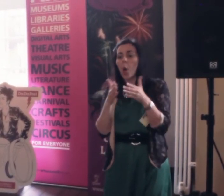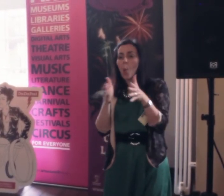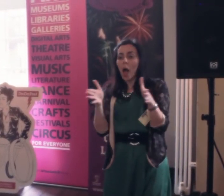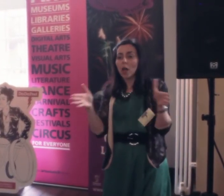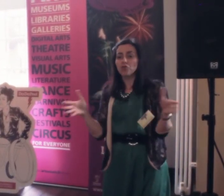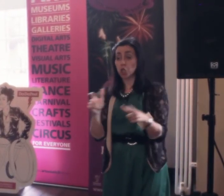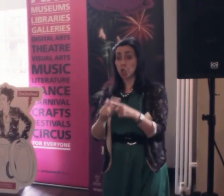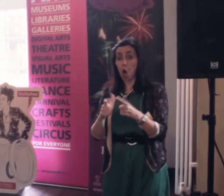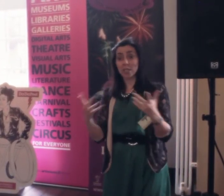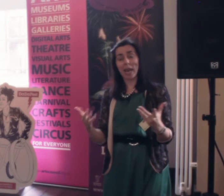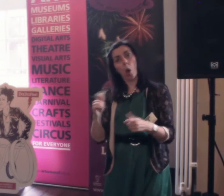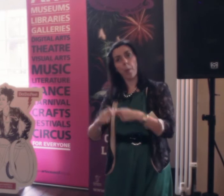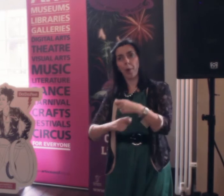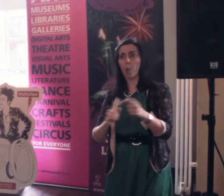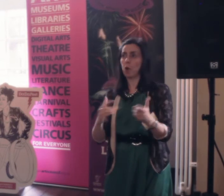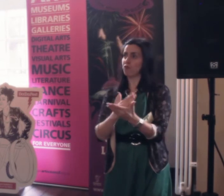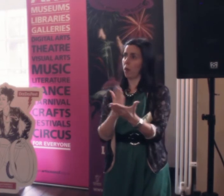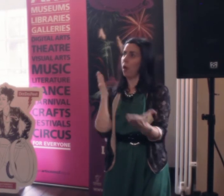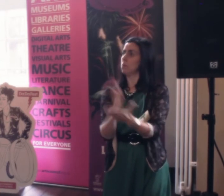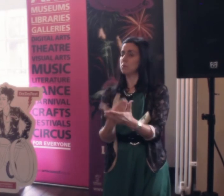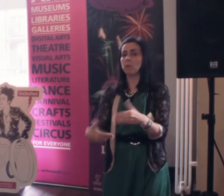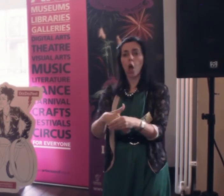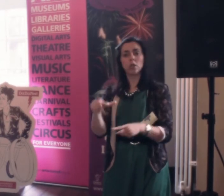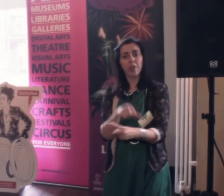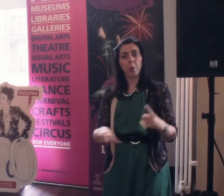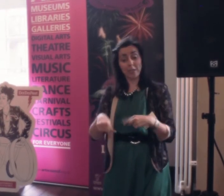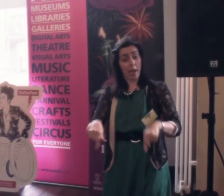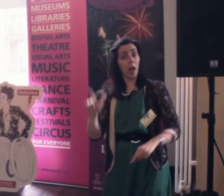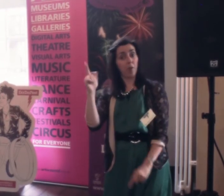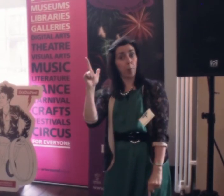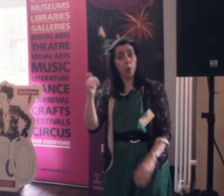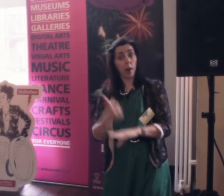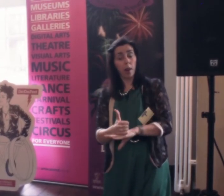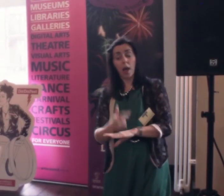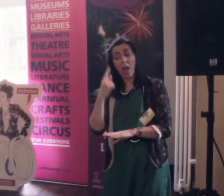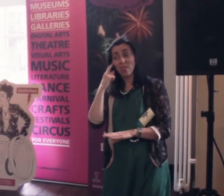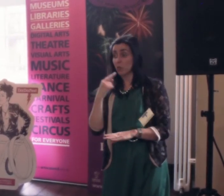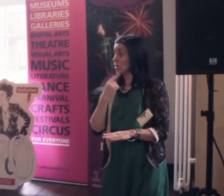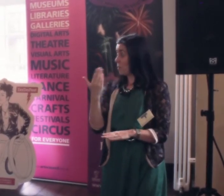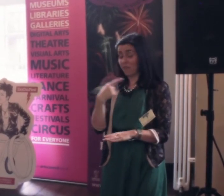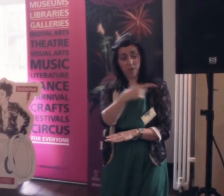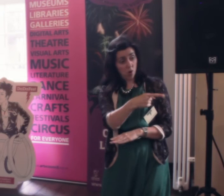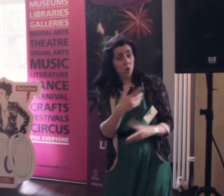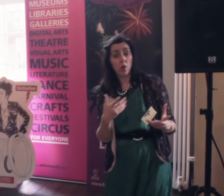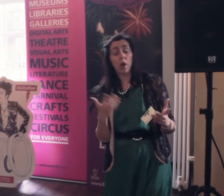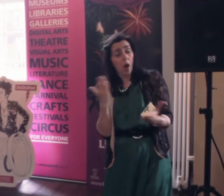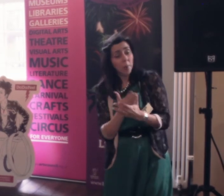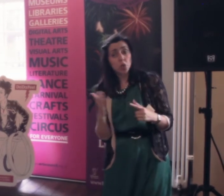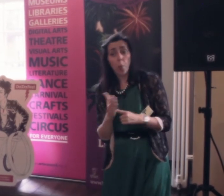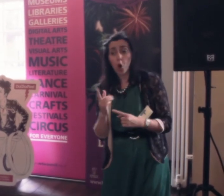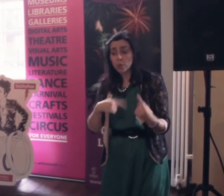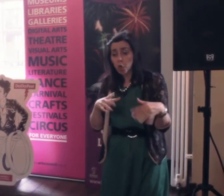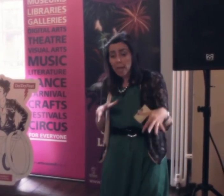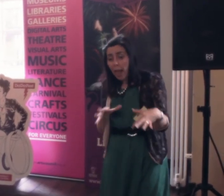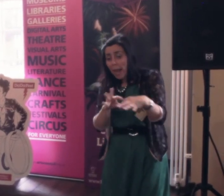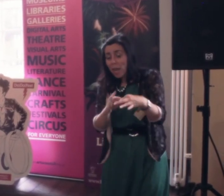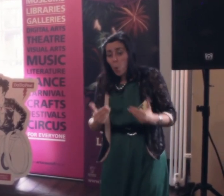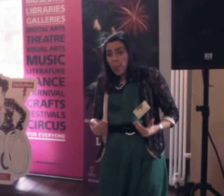DaDa’s now becoming a real part of the community in Liverpool, and I think what we said before is really important, about us linking with the business sector